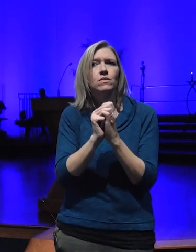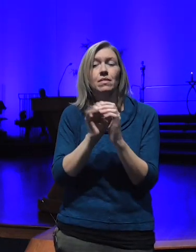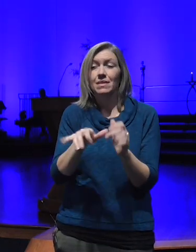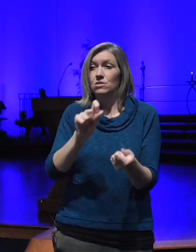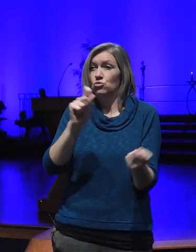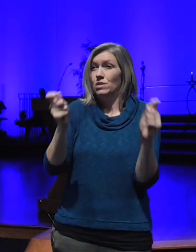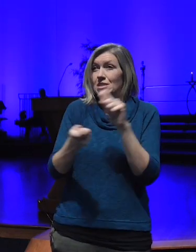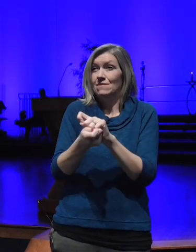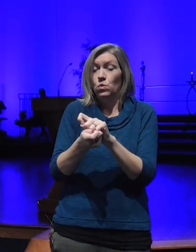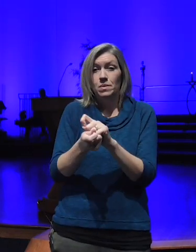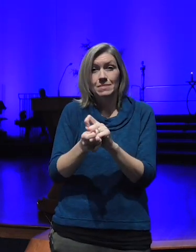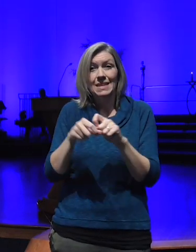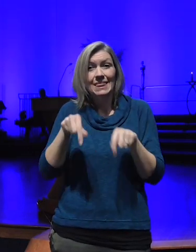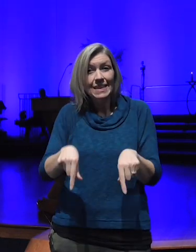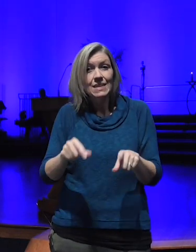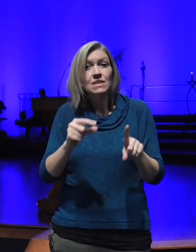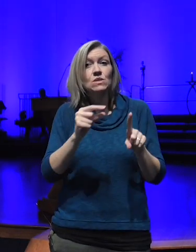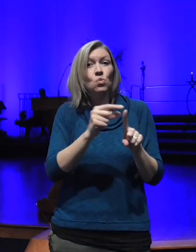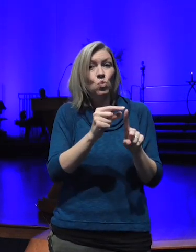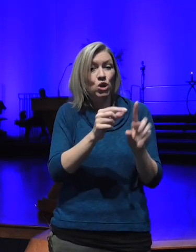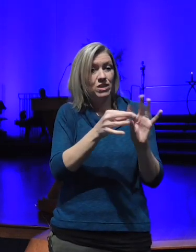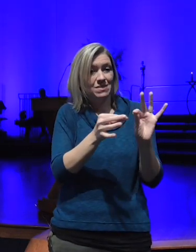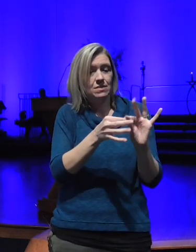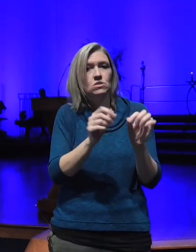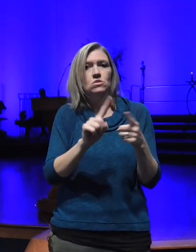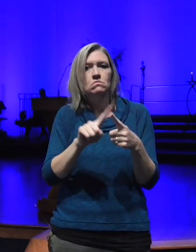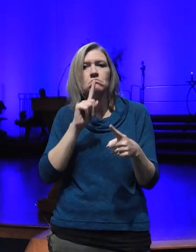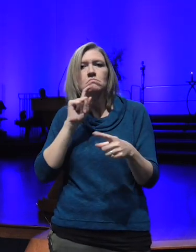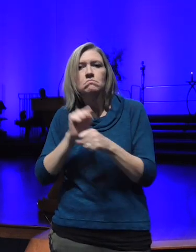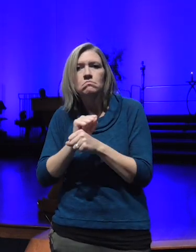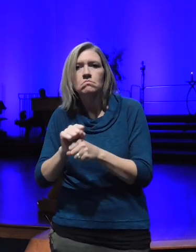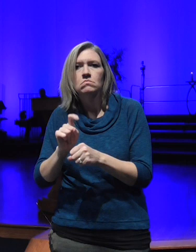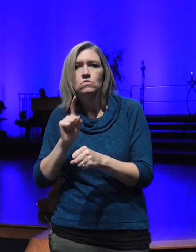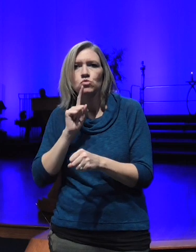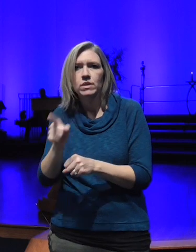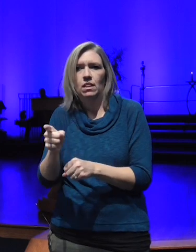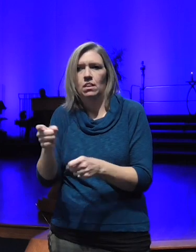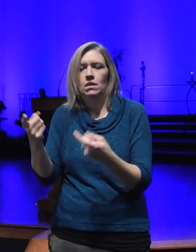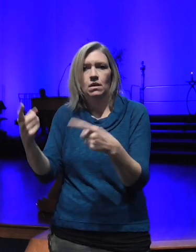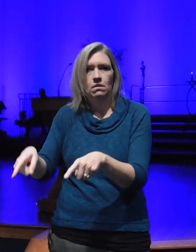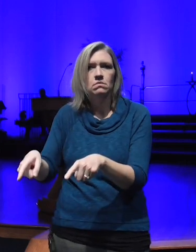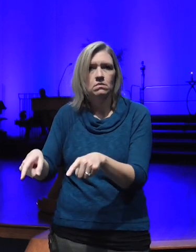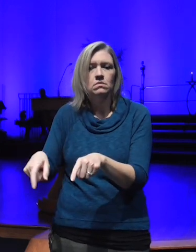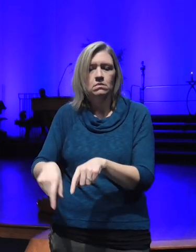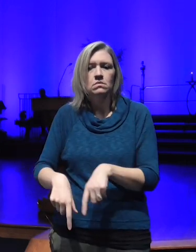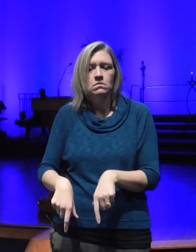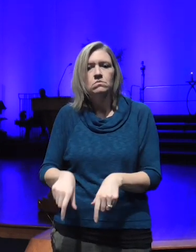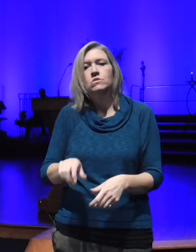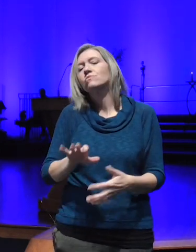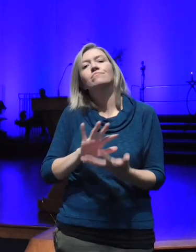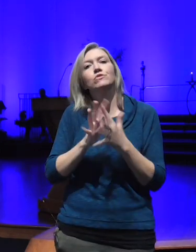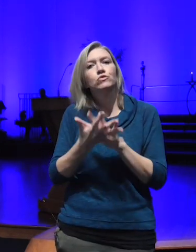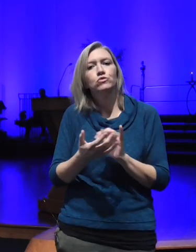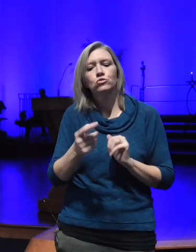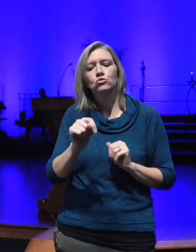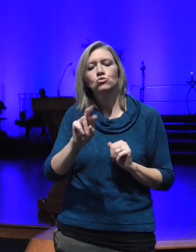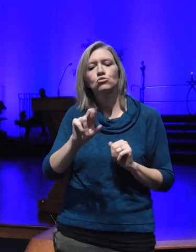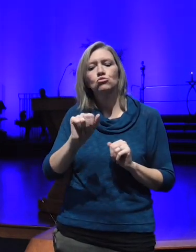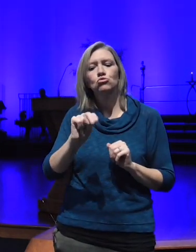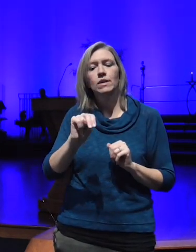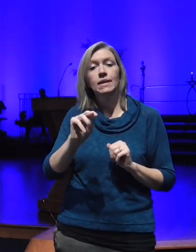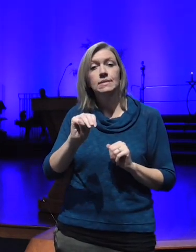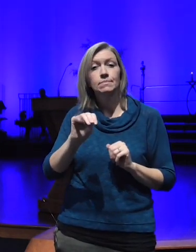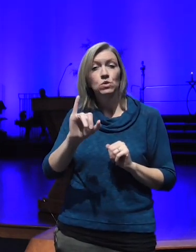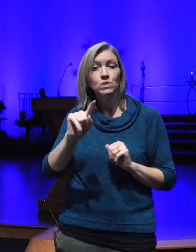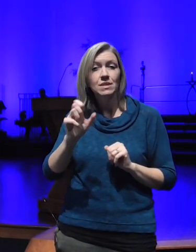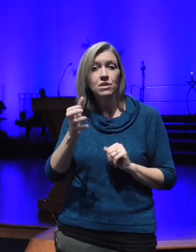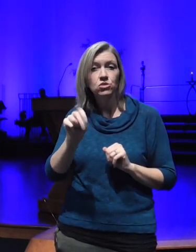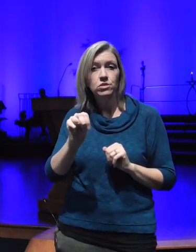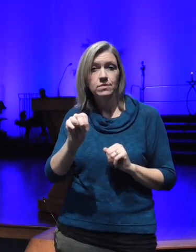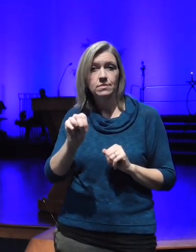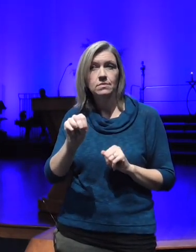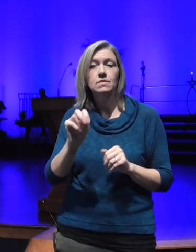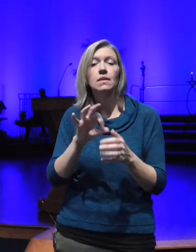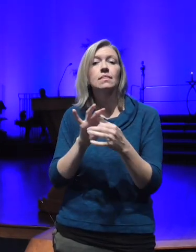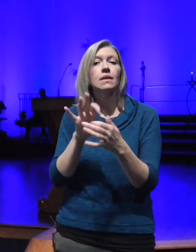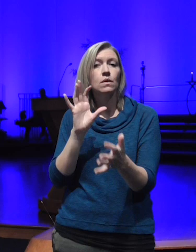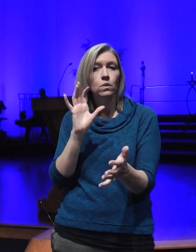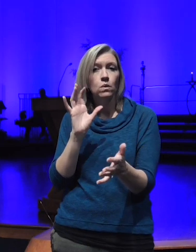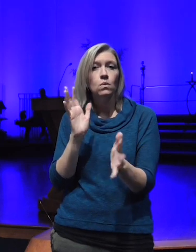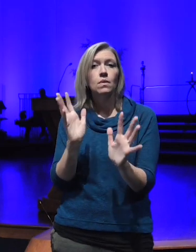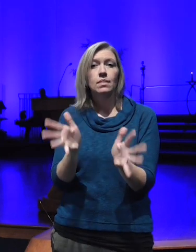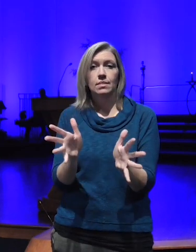in into manifested reality transmutation we let it go we let it be and so it is